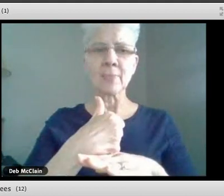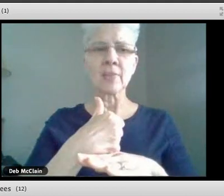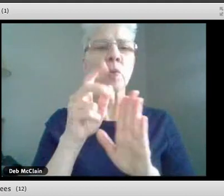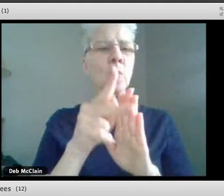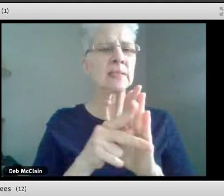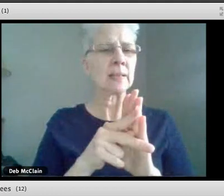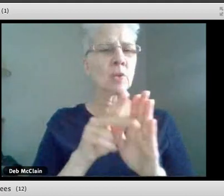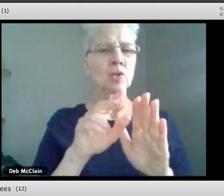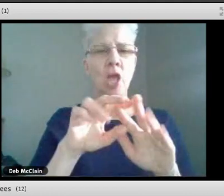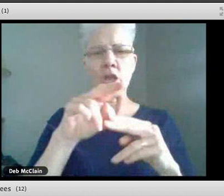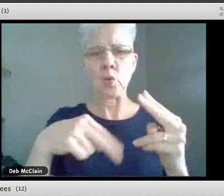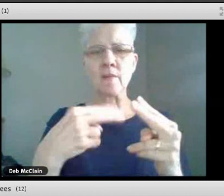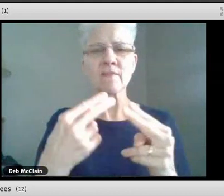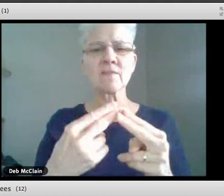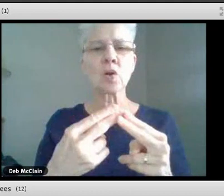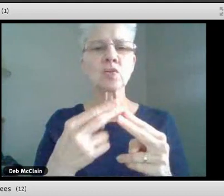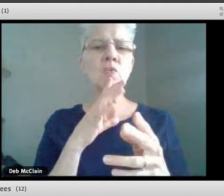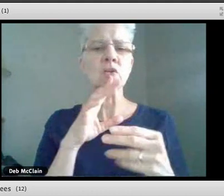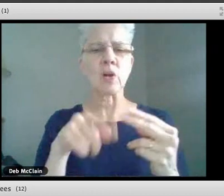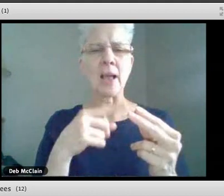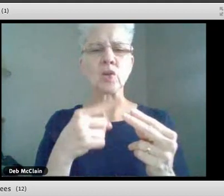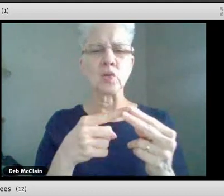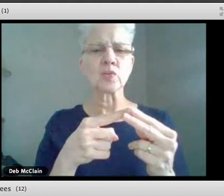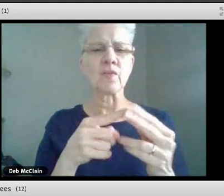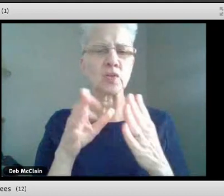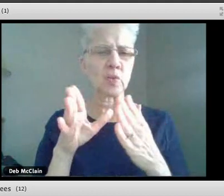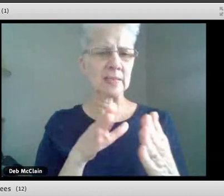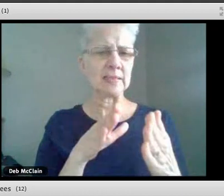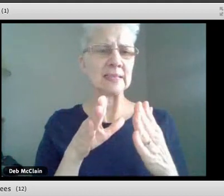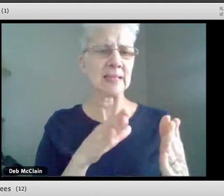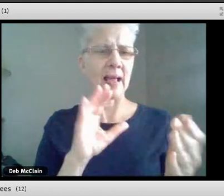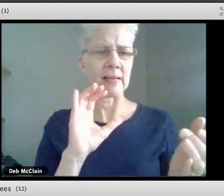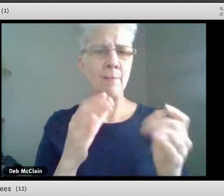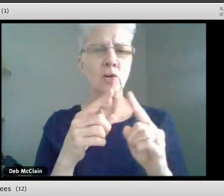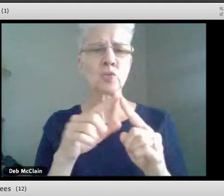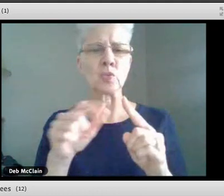and I'll talk about universal design versus accessibility a little bit later.